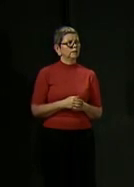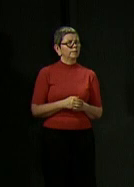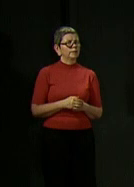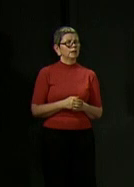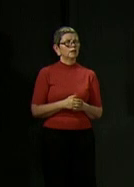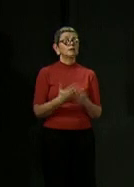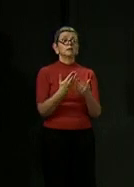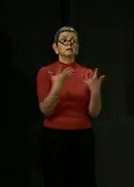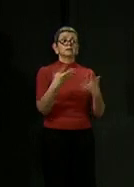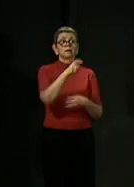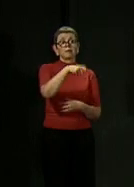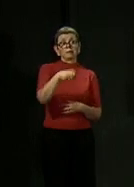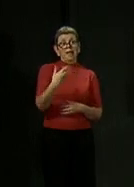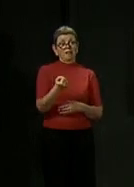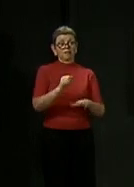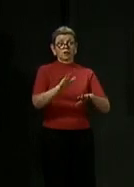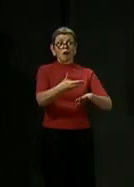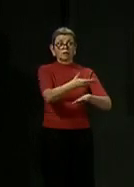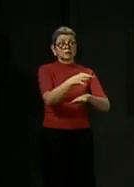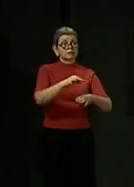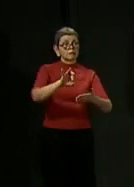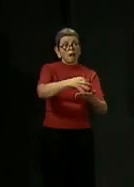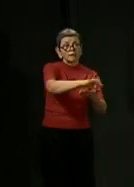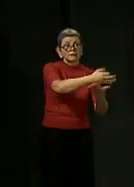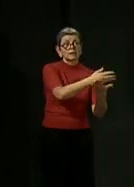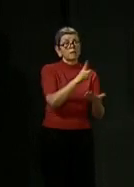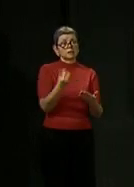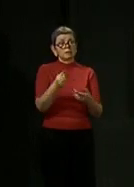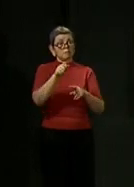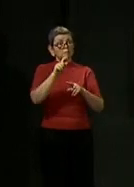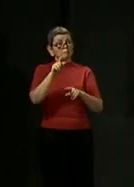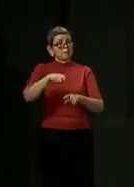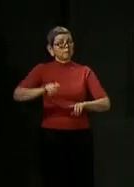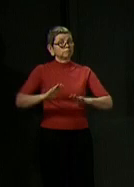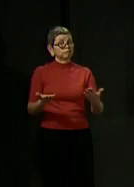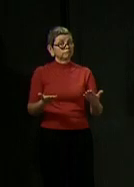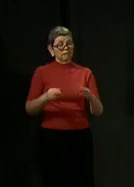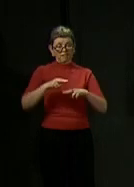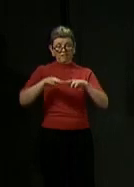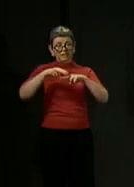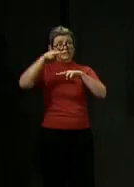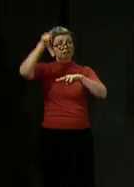have gardens, unlike people who live in, say, high rises. How much does it concern you the